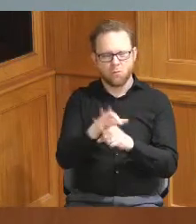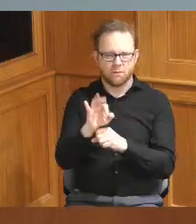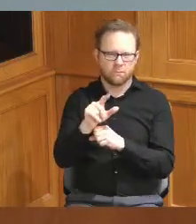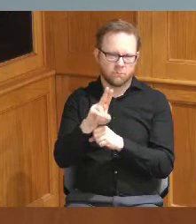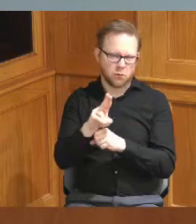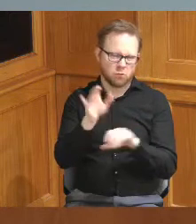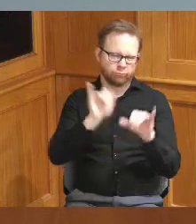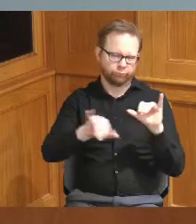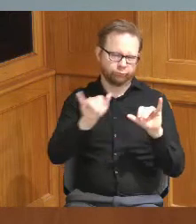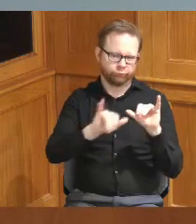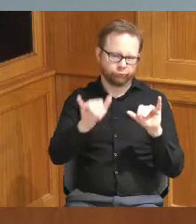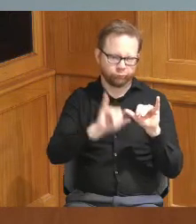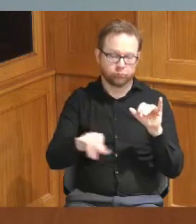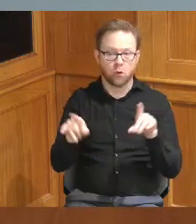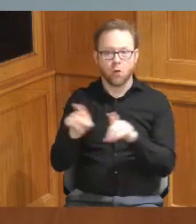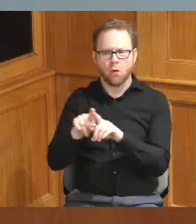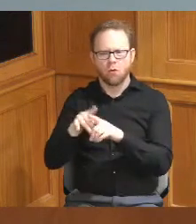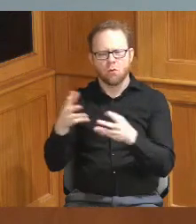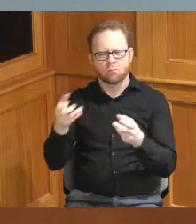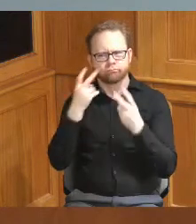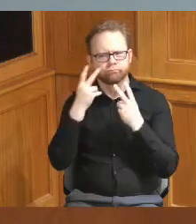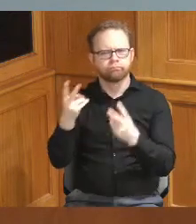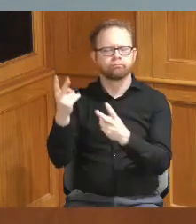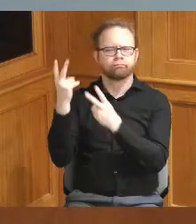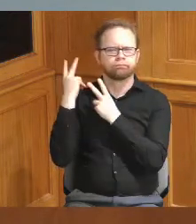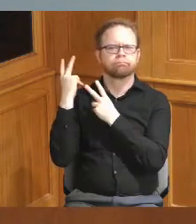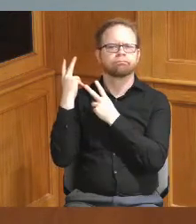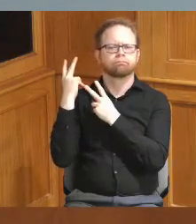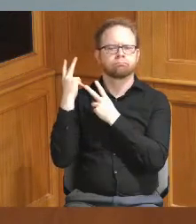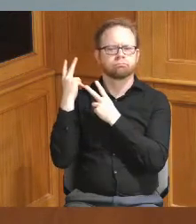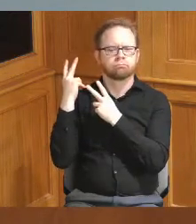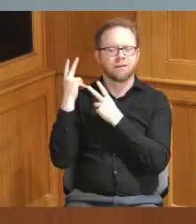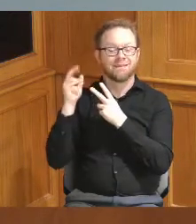also kind of do a little bit of reflection as I talked about the end of the National Public